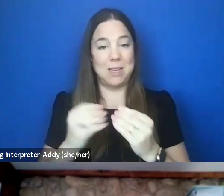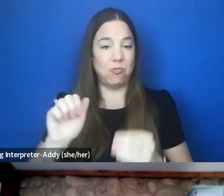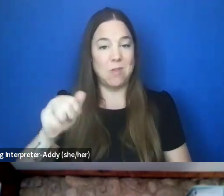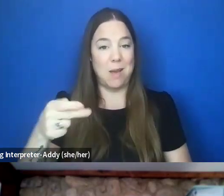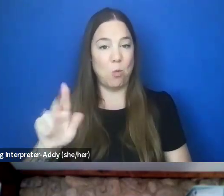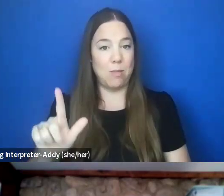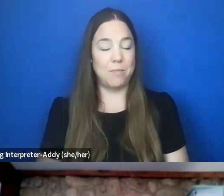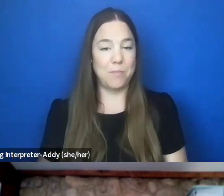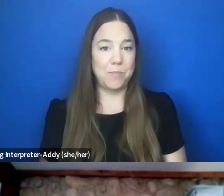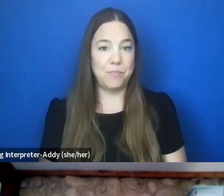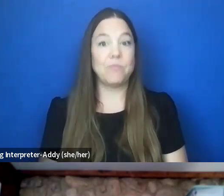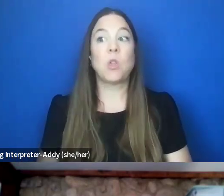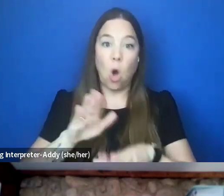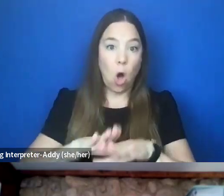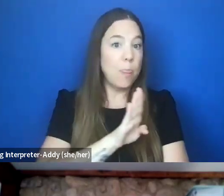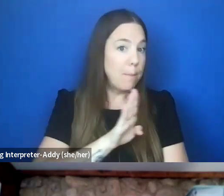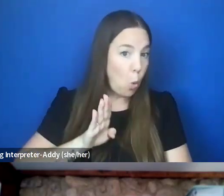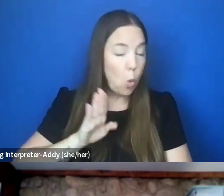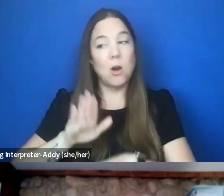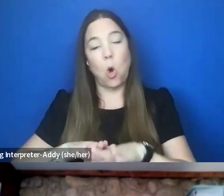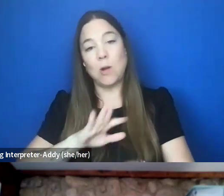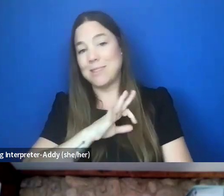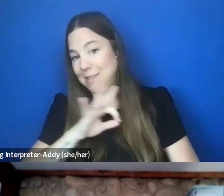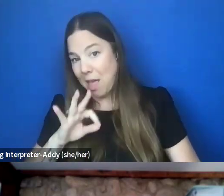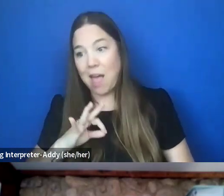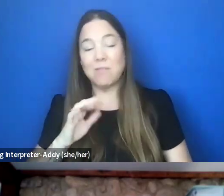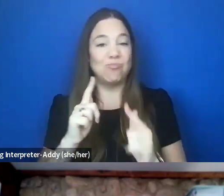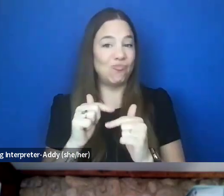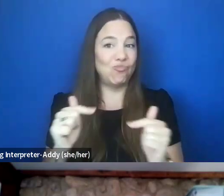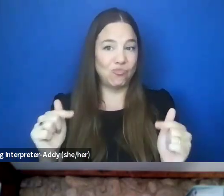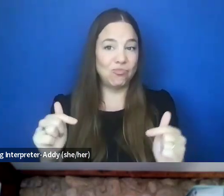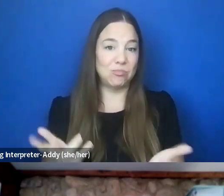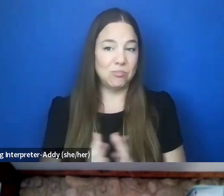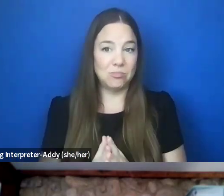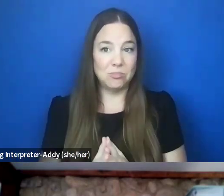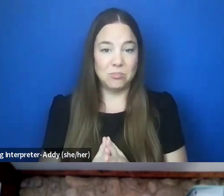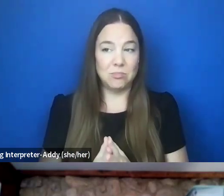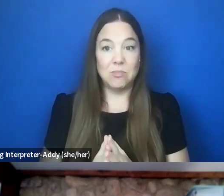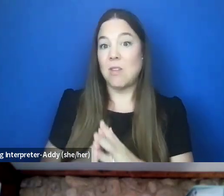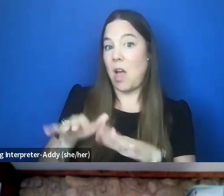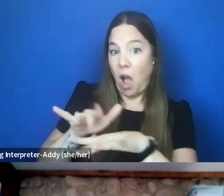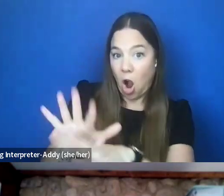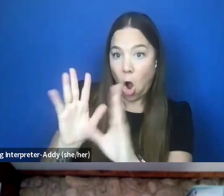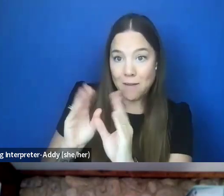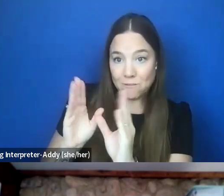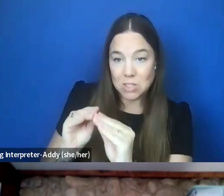Elissa w/ APRIL: on the board, on our staff. Elissa w/ APRIL: and. Don Dew: Part of the company. Elissa w/ APRIL: Conferences. Elissa w/ APRIL: Yeah.